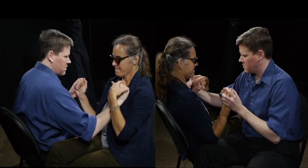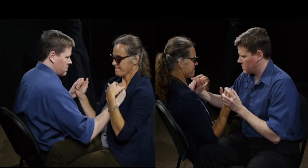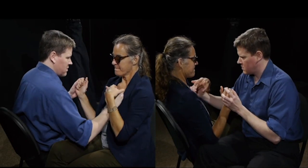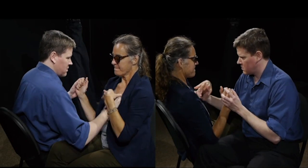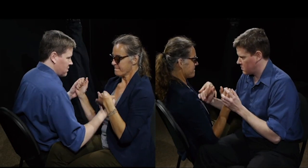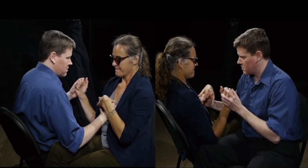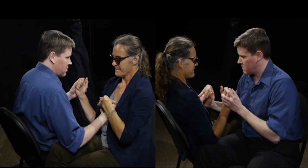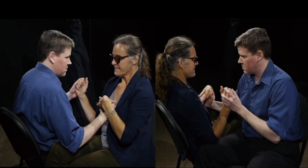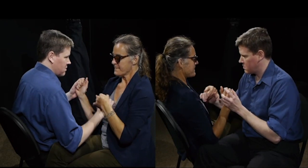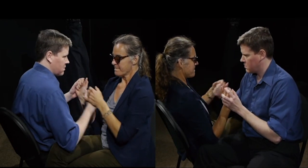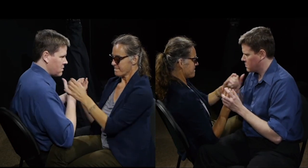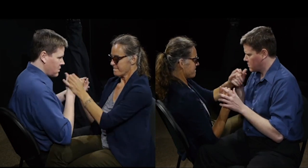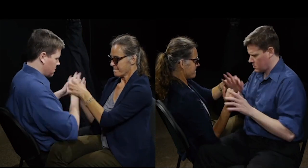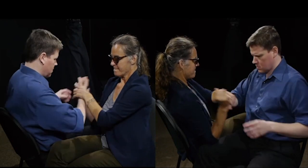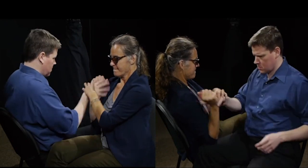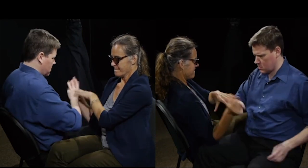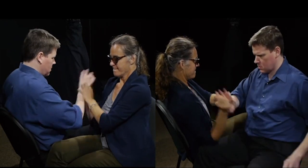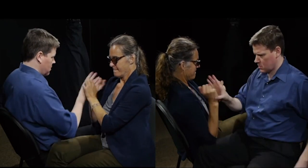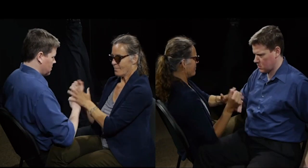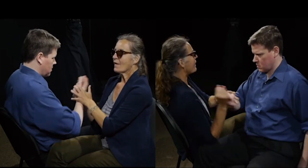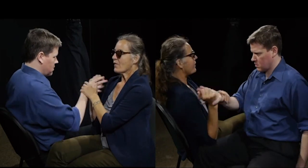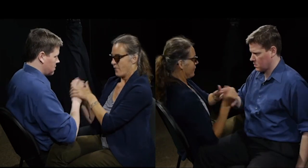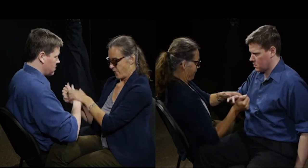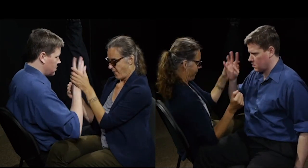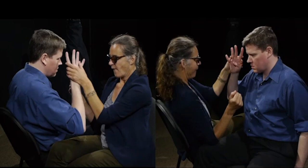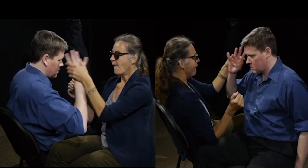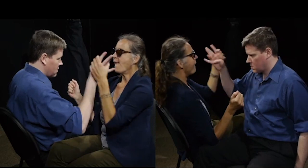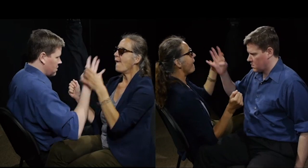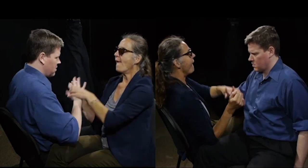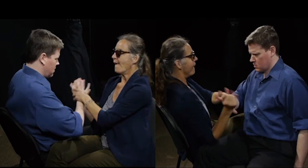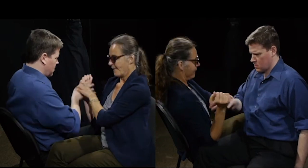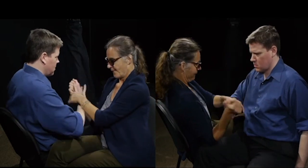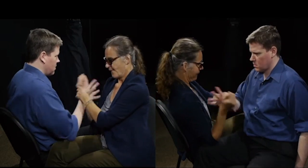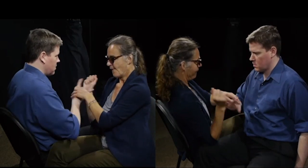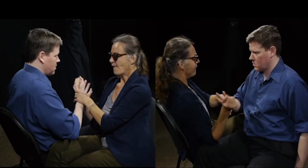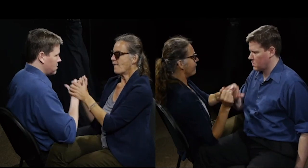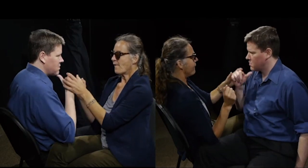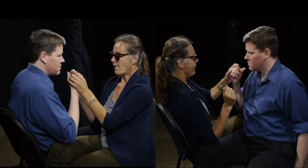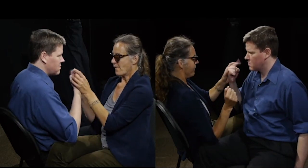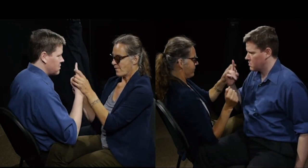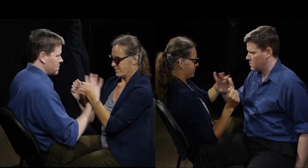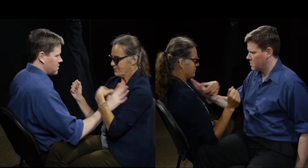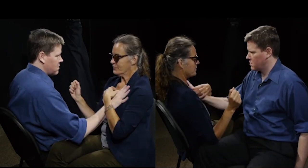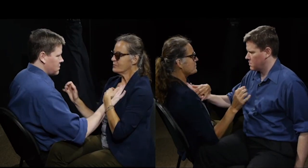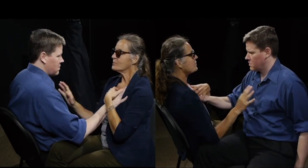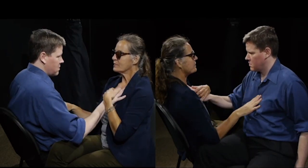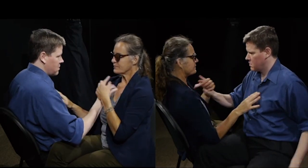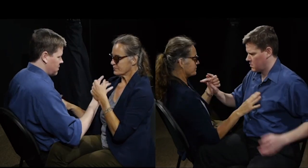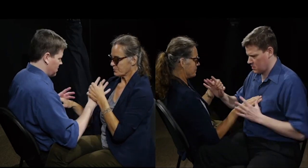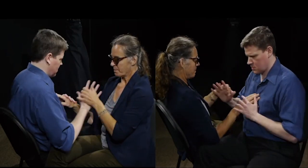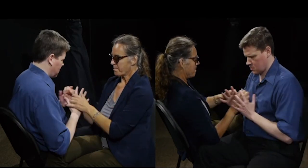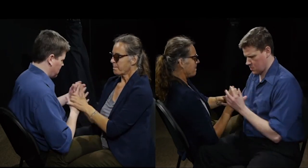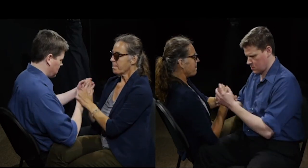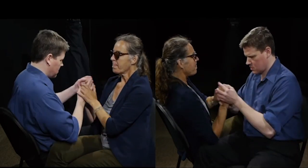without holding it in place, that would be ungrammatical. Having this third hand allows me to encode all sorts of information